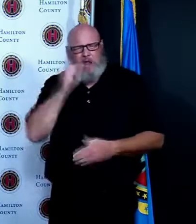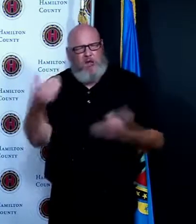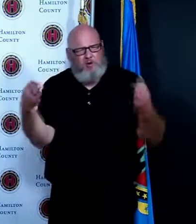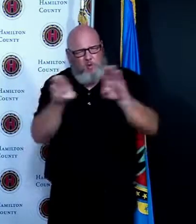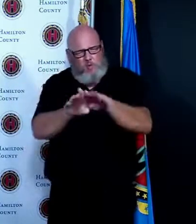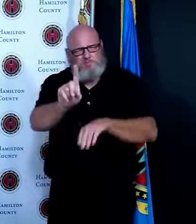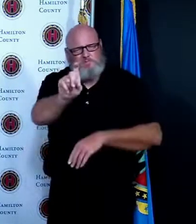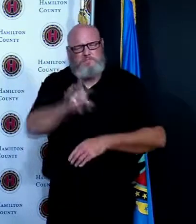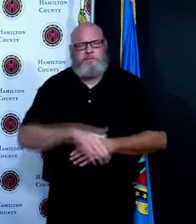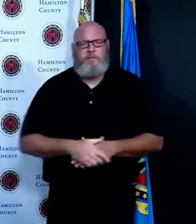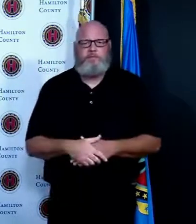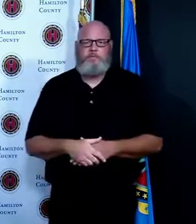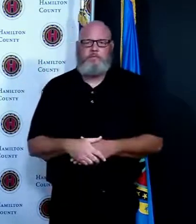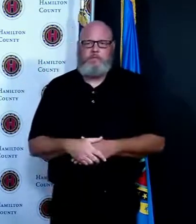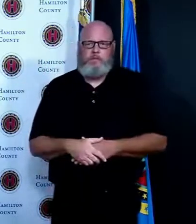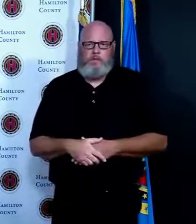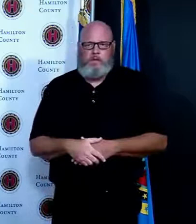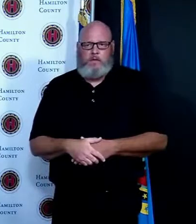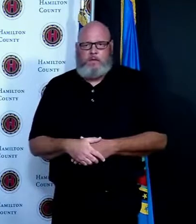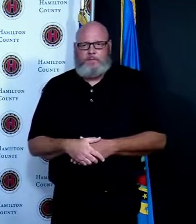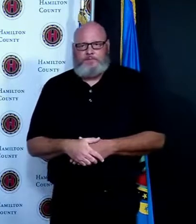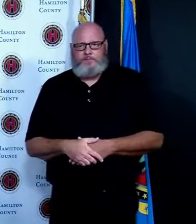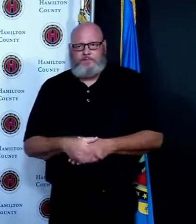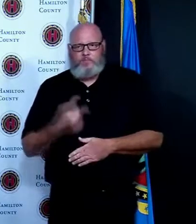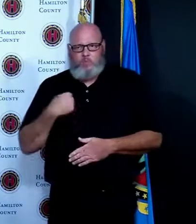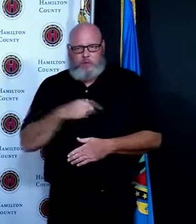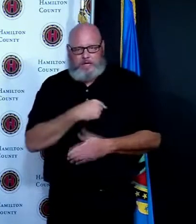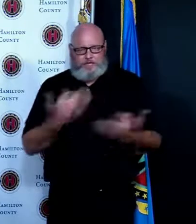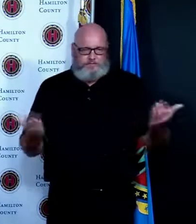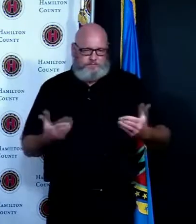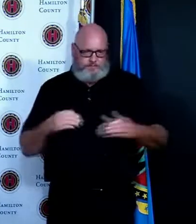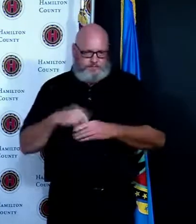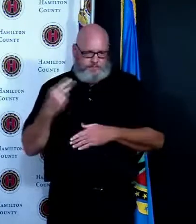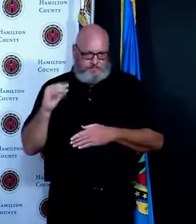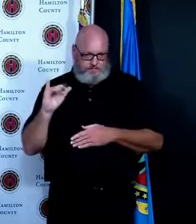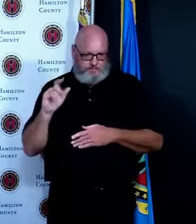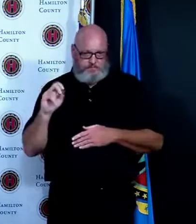when we here in Hamilton County started acting upon the Governor's state orders to shut down